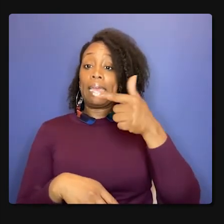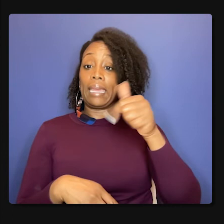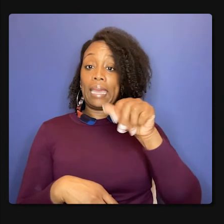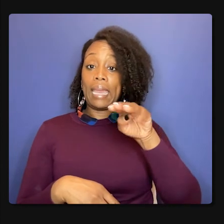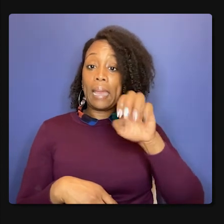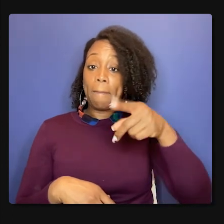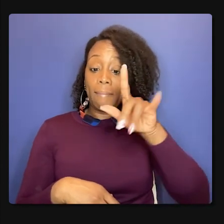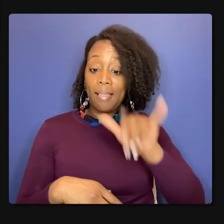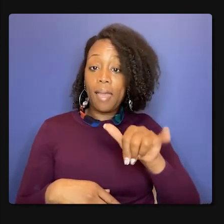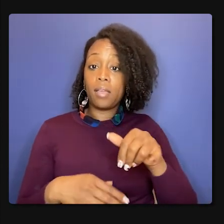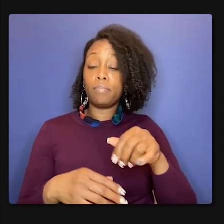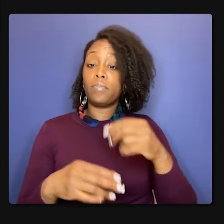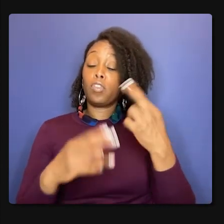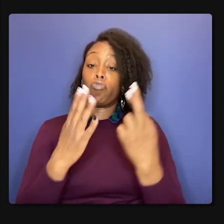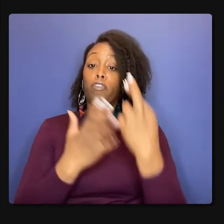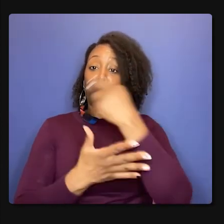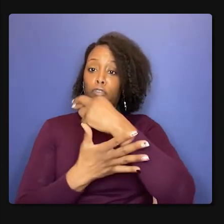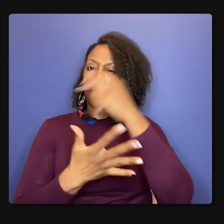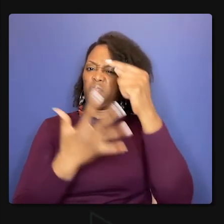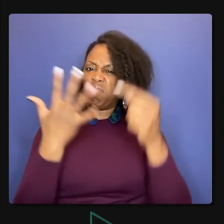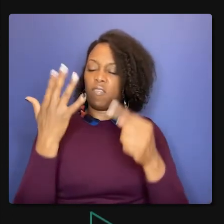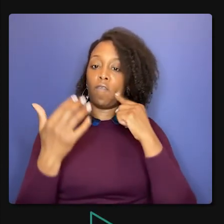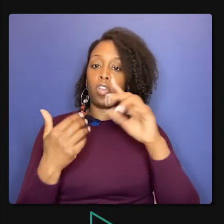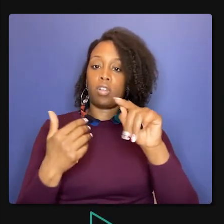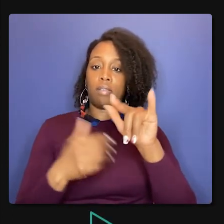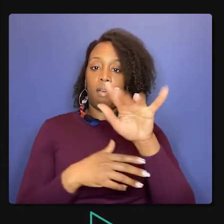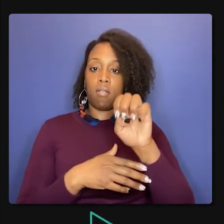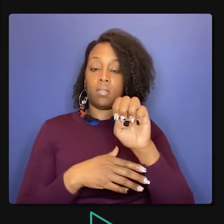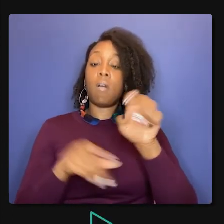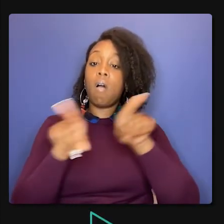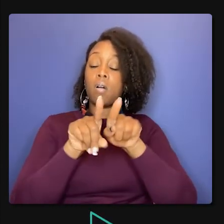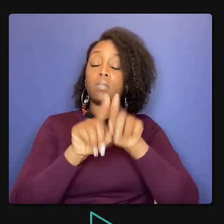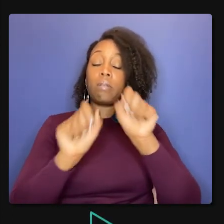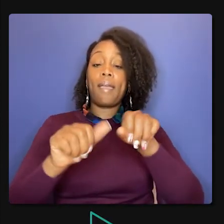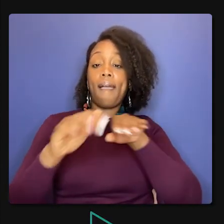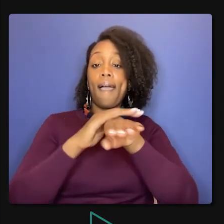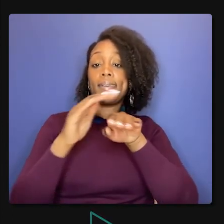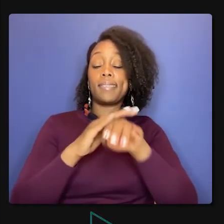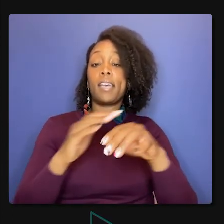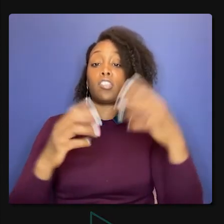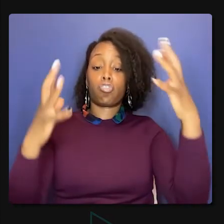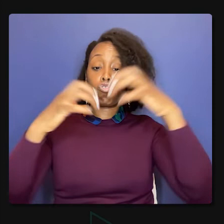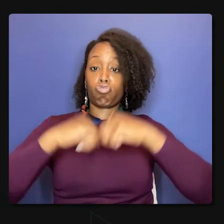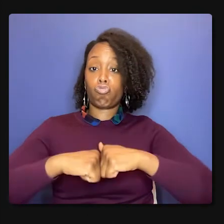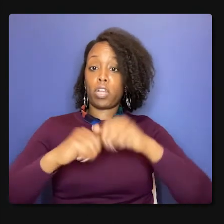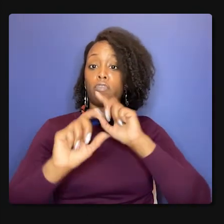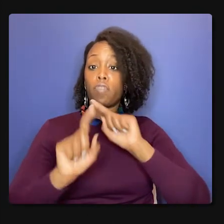as well as ratings and reviews for your title. You can also access crash reports for your title.